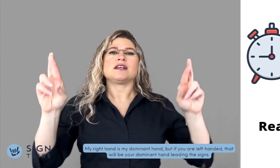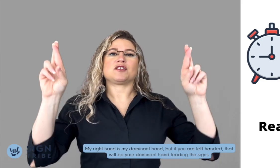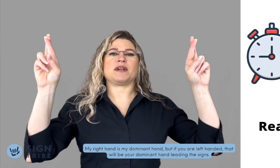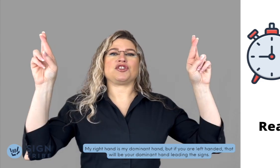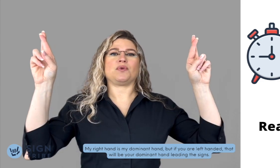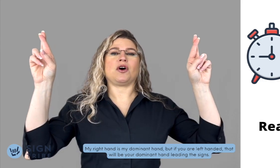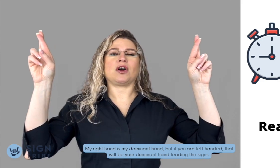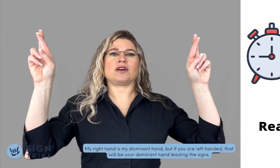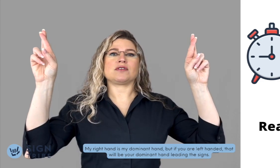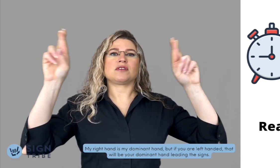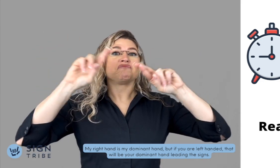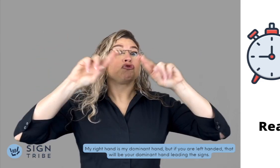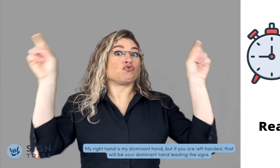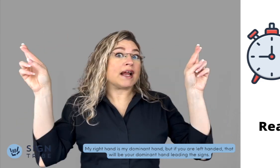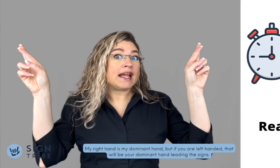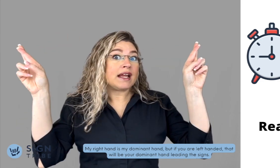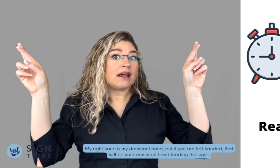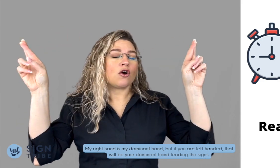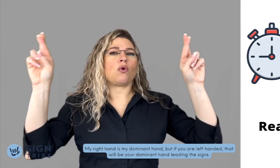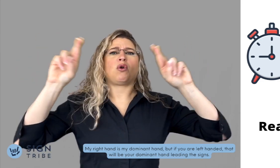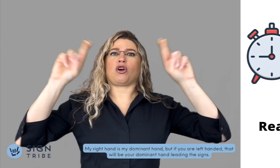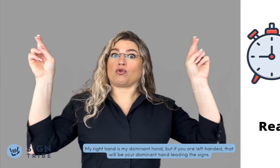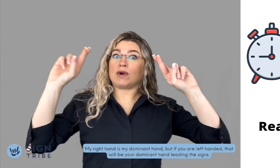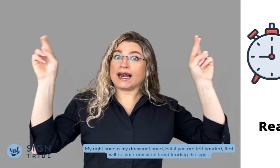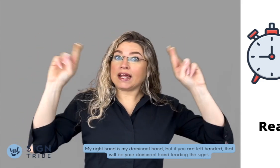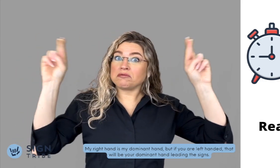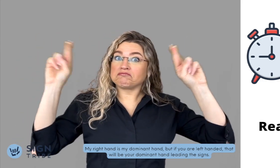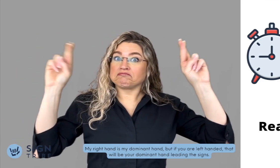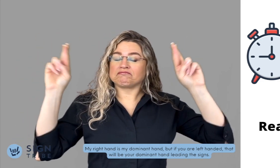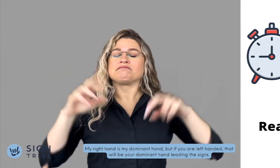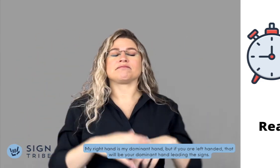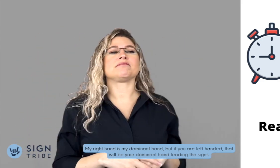So make two R's. Ready or ready.